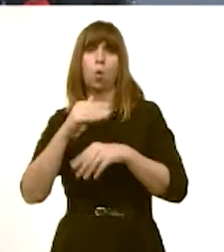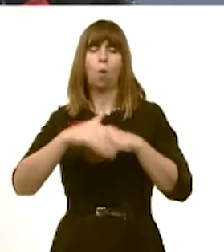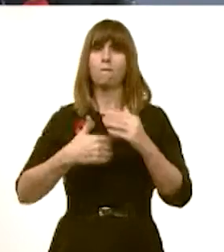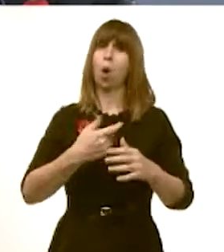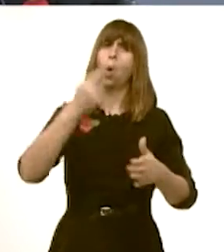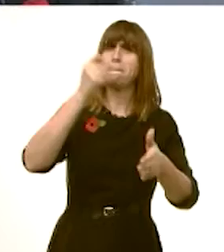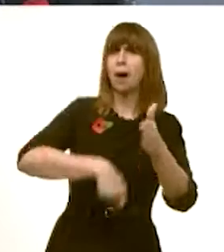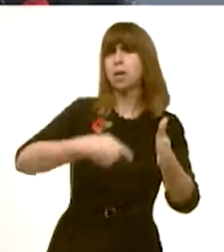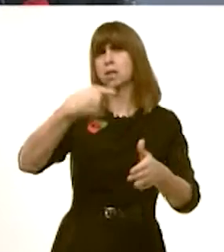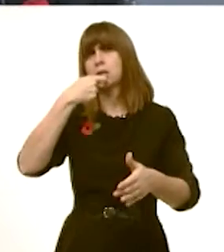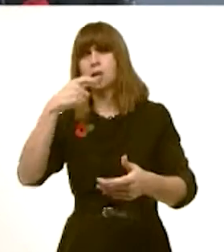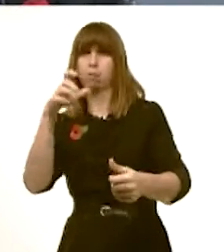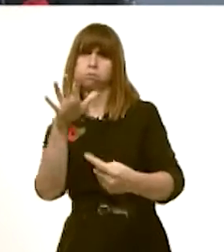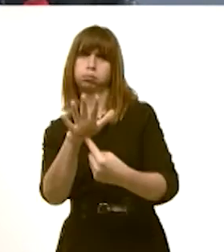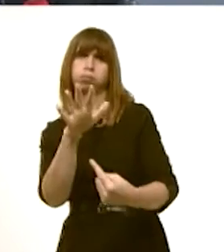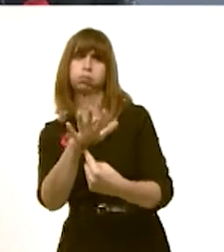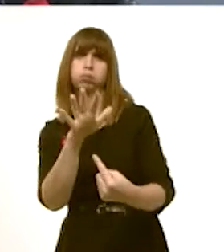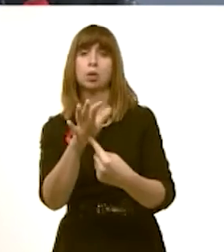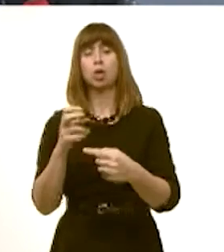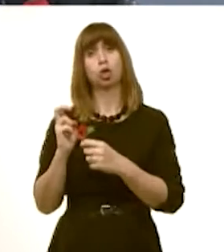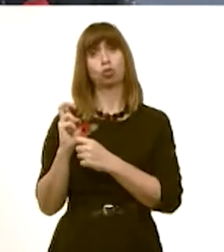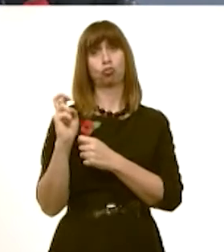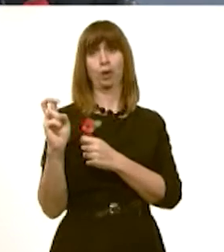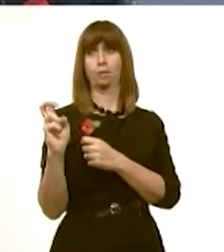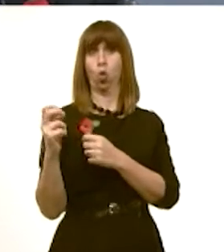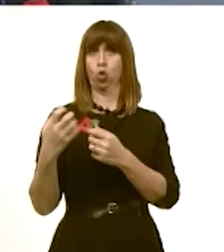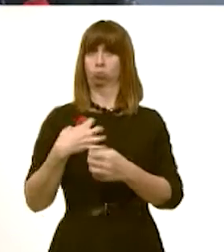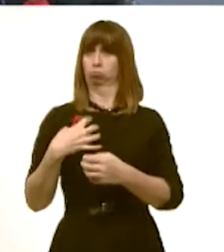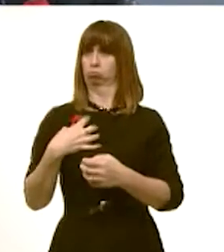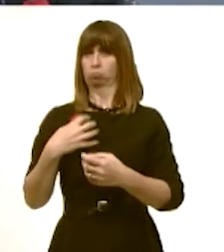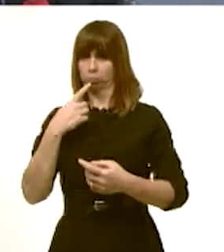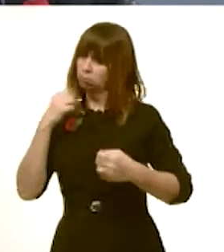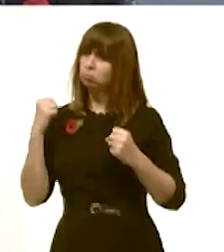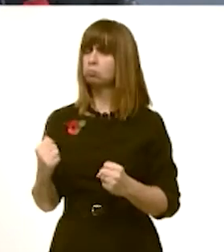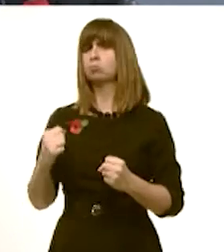The Minister for Economy, Science and Transport has committed to strengthening procurement